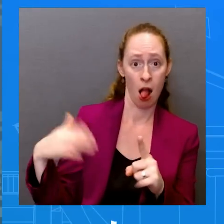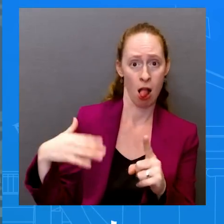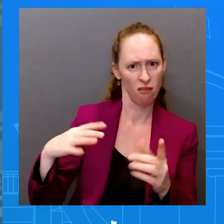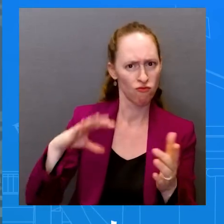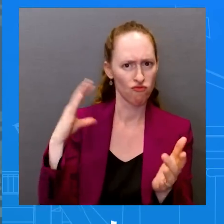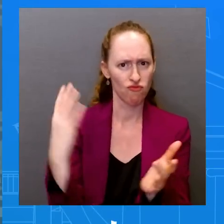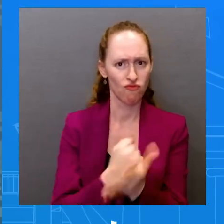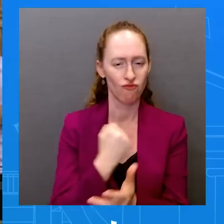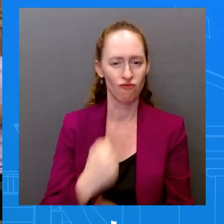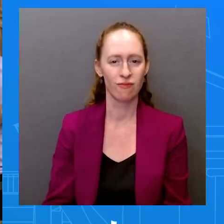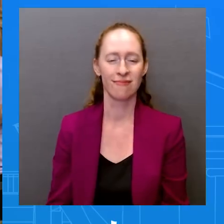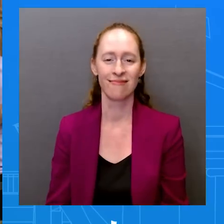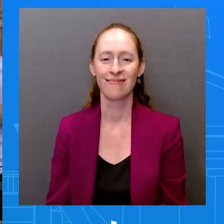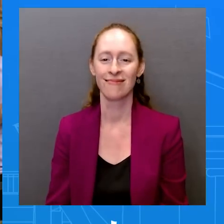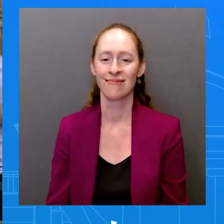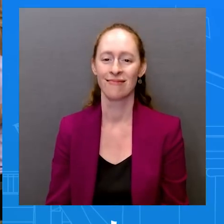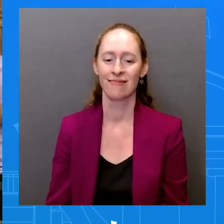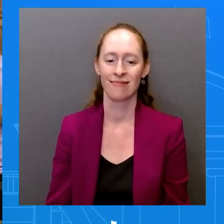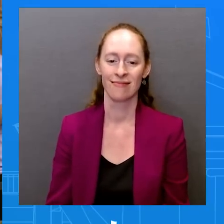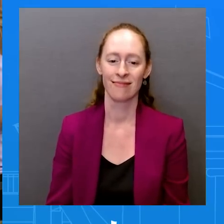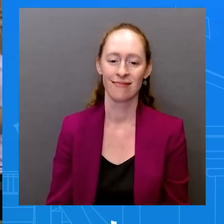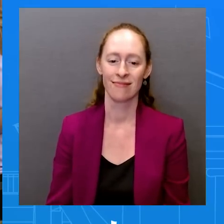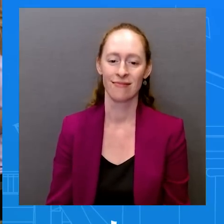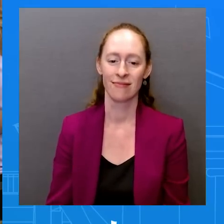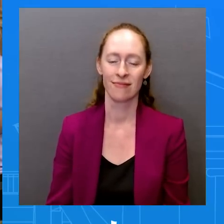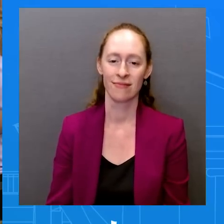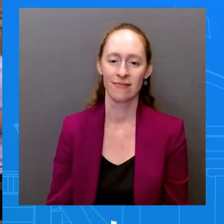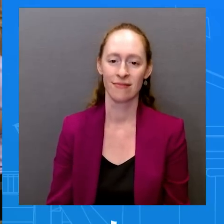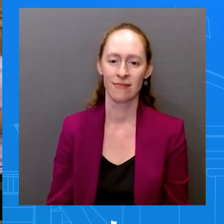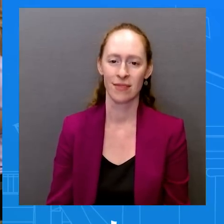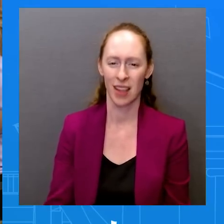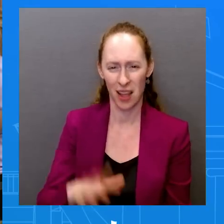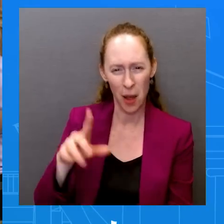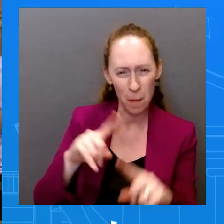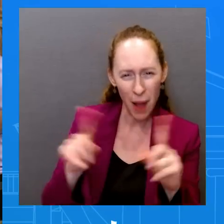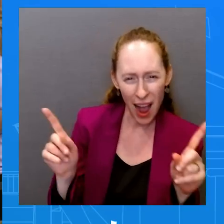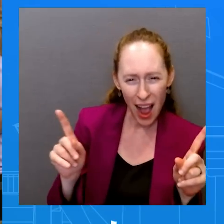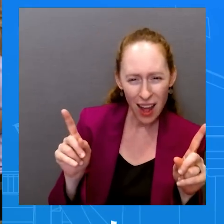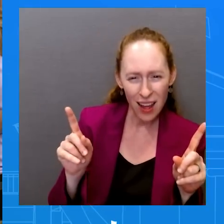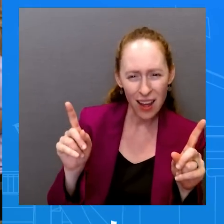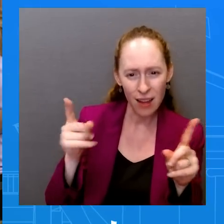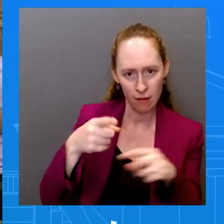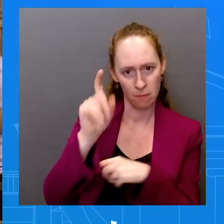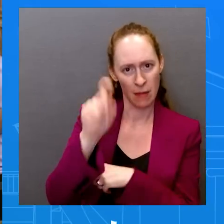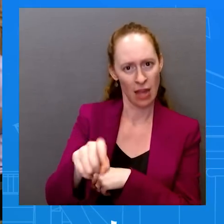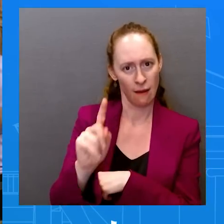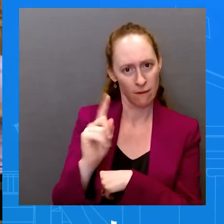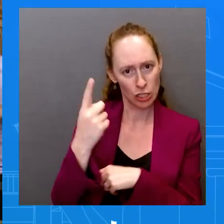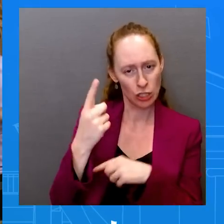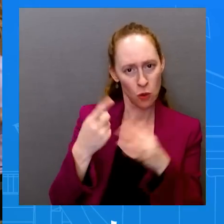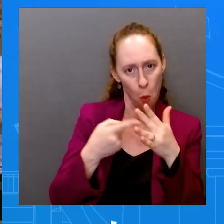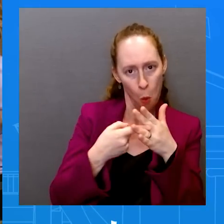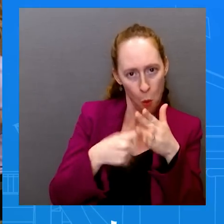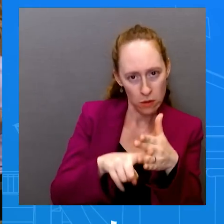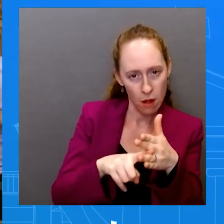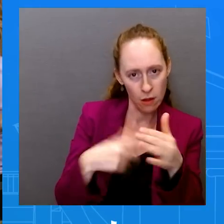The Press: But you do still need to get the first original dose before you can get this shot. The FDA, the CDC -- they're still referring to this as a booster.